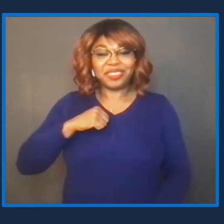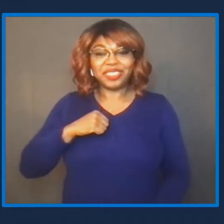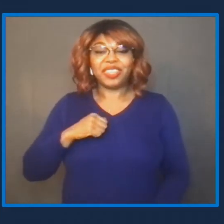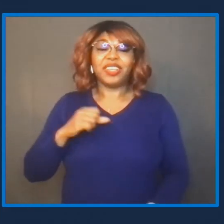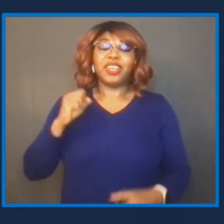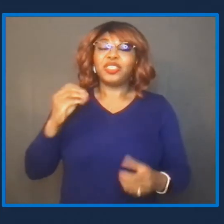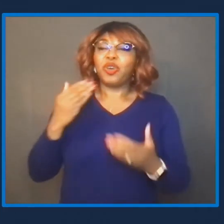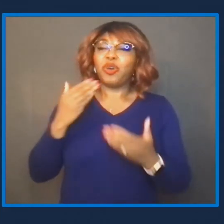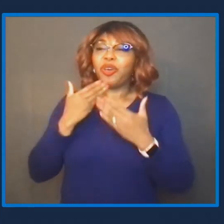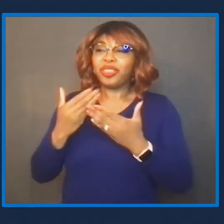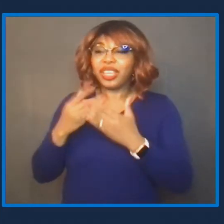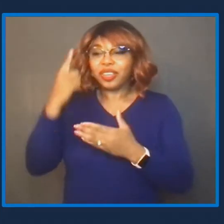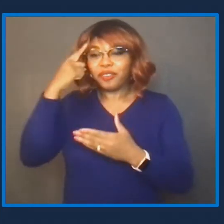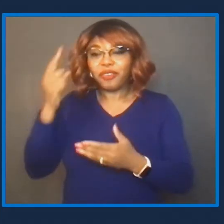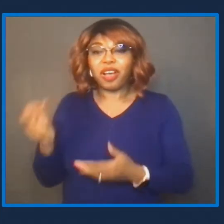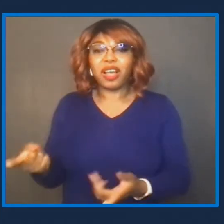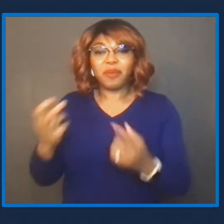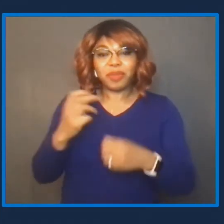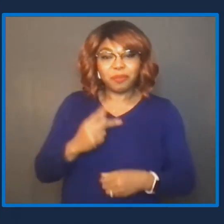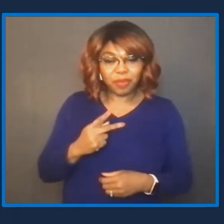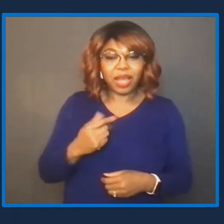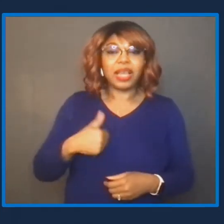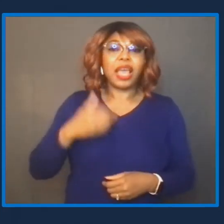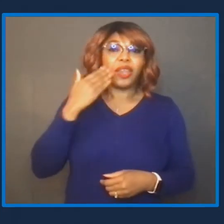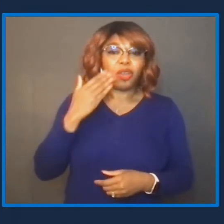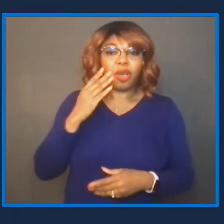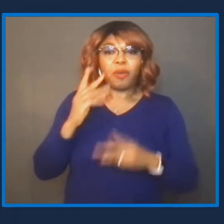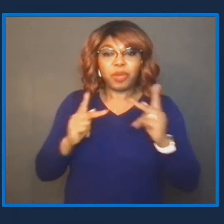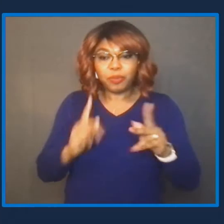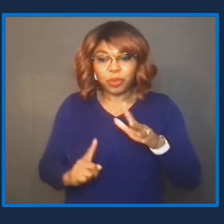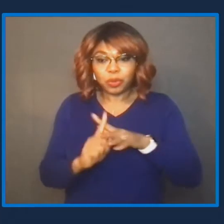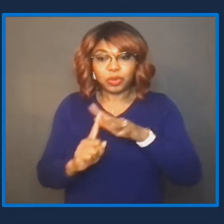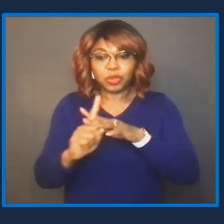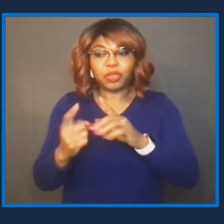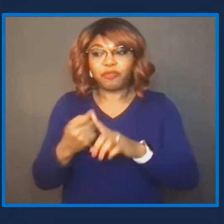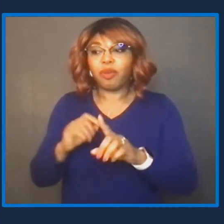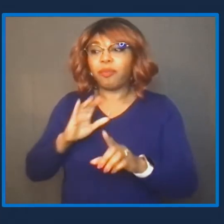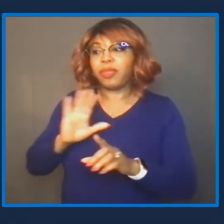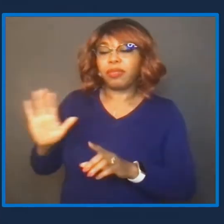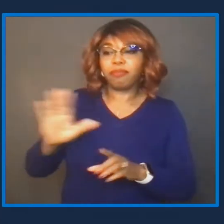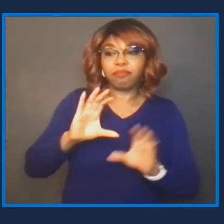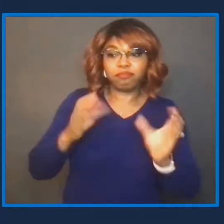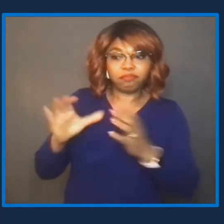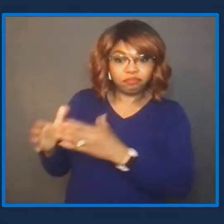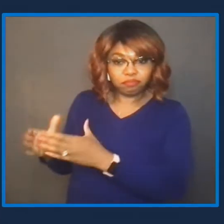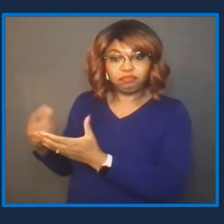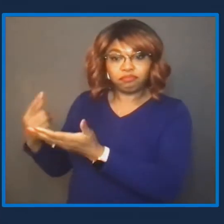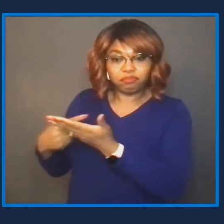I know we've got people just rolling in from the breakout sessions. So thanks for spending the last portion of your day with us.